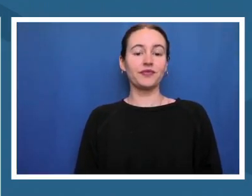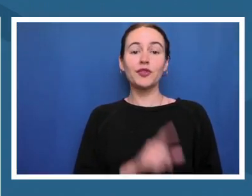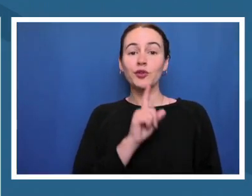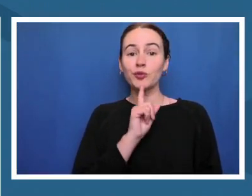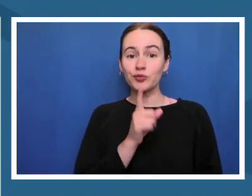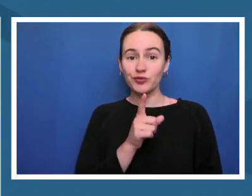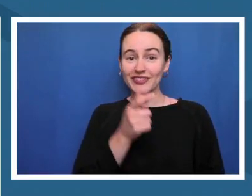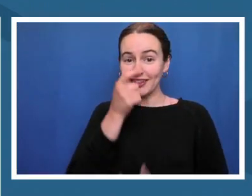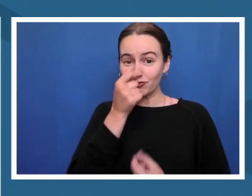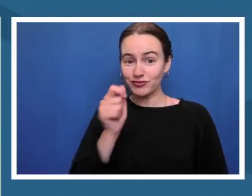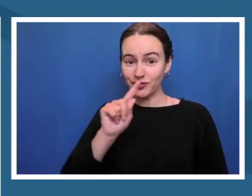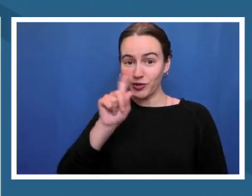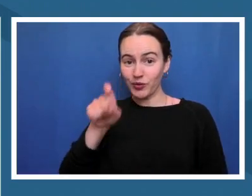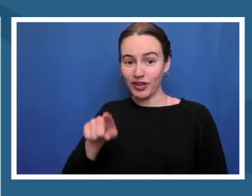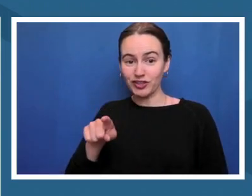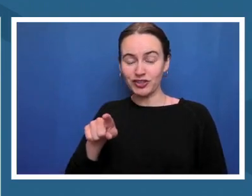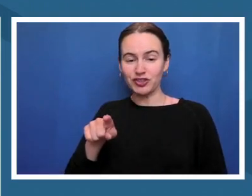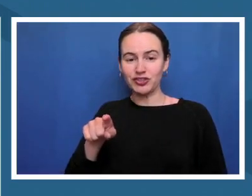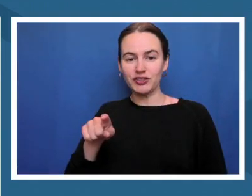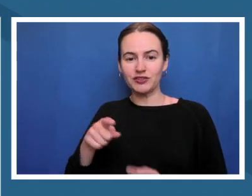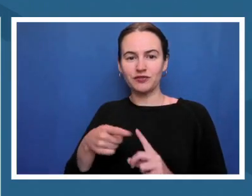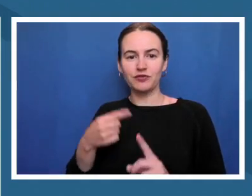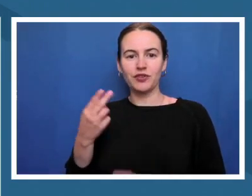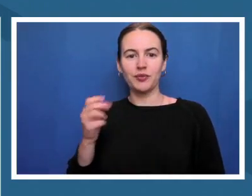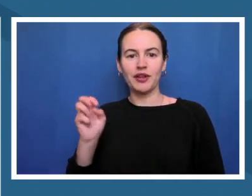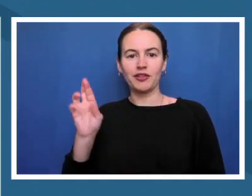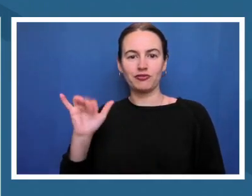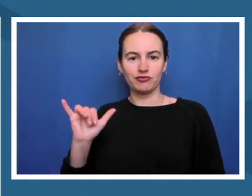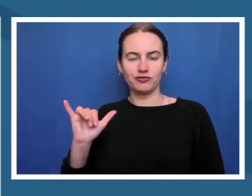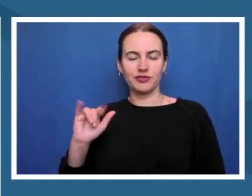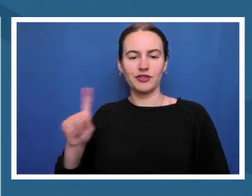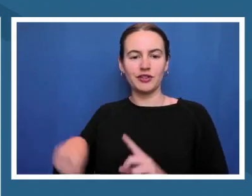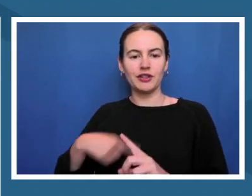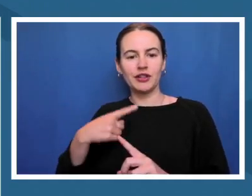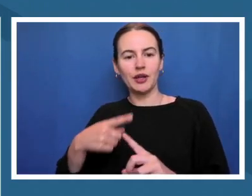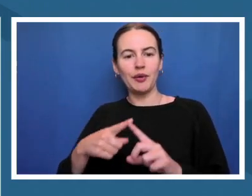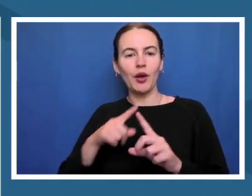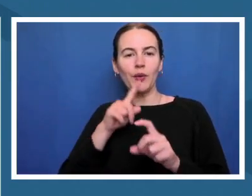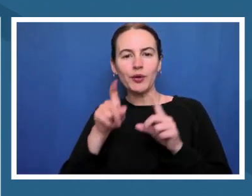about henry about inquiry-based